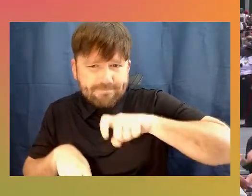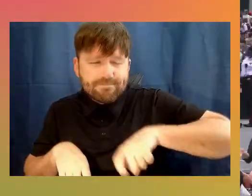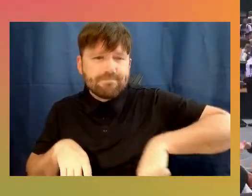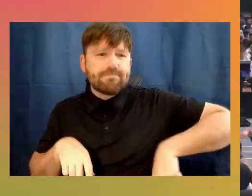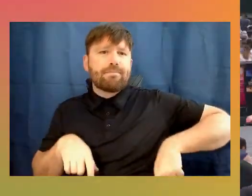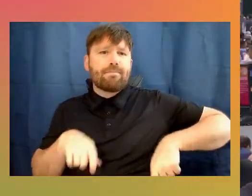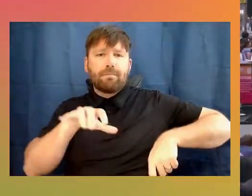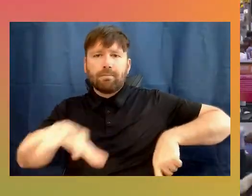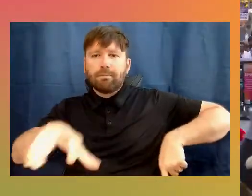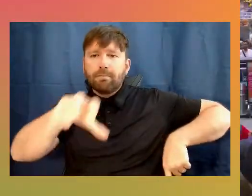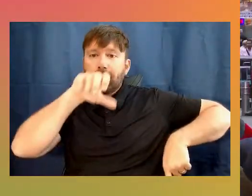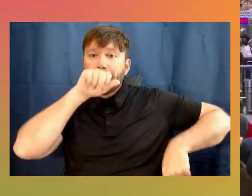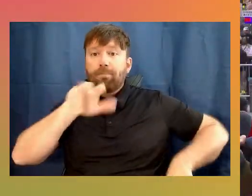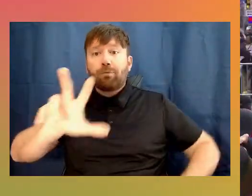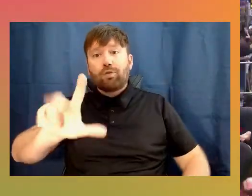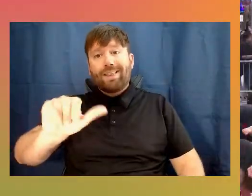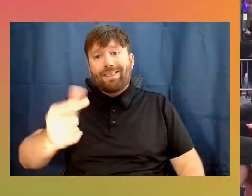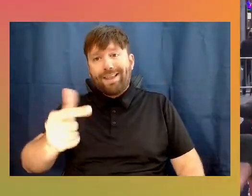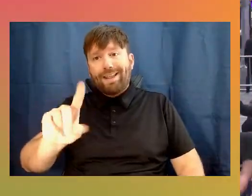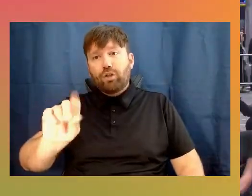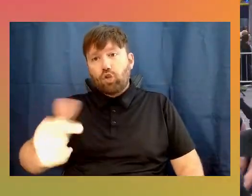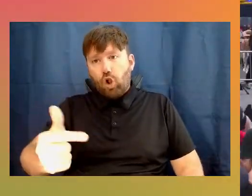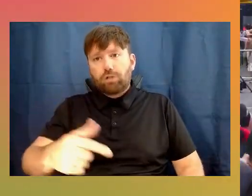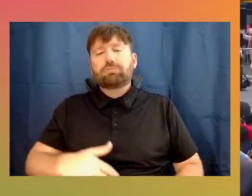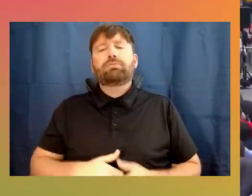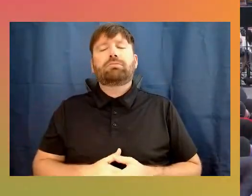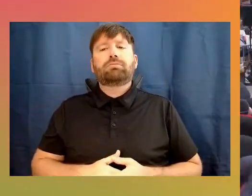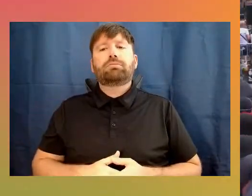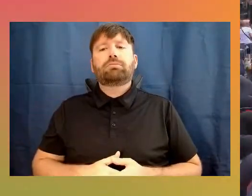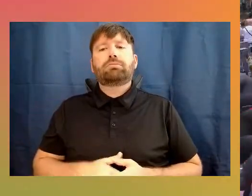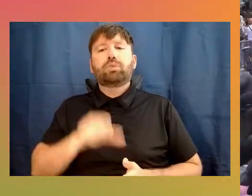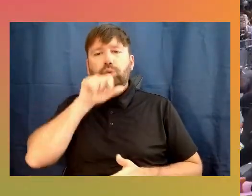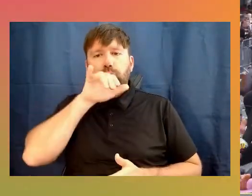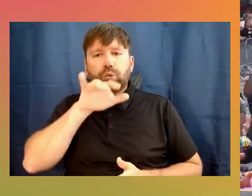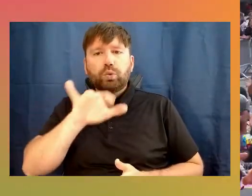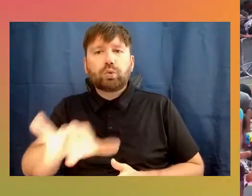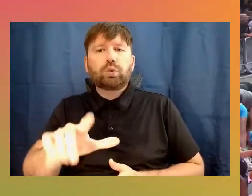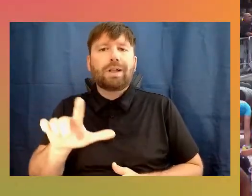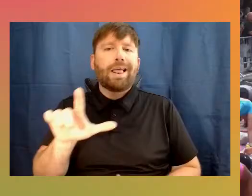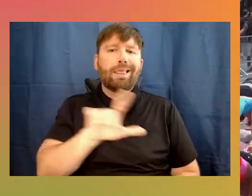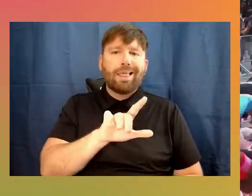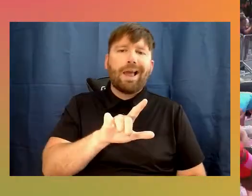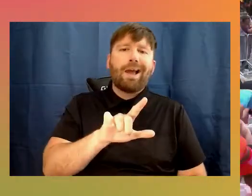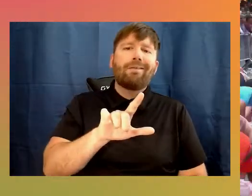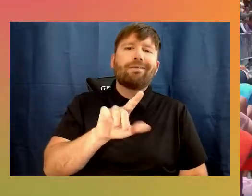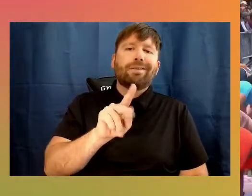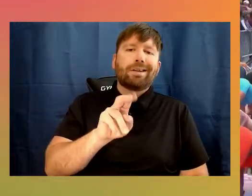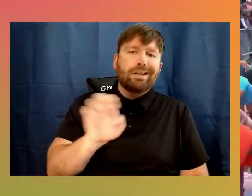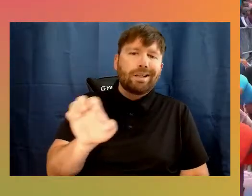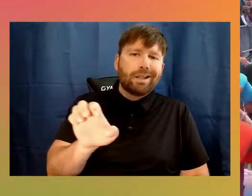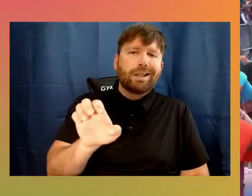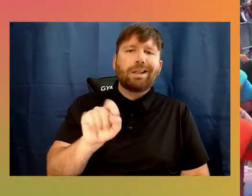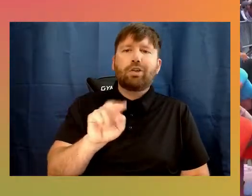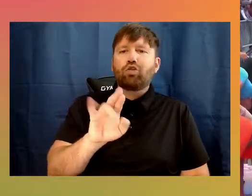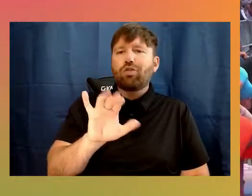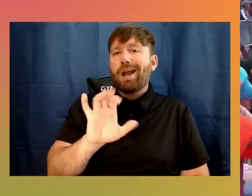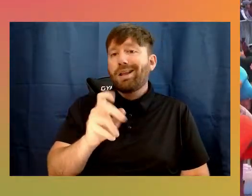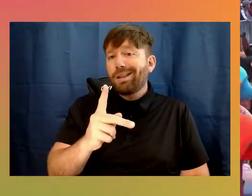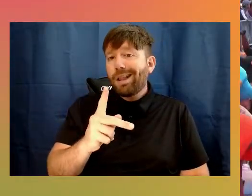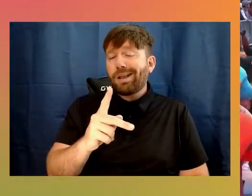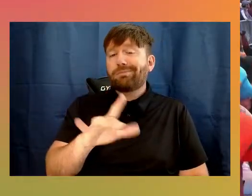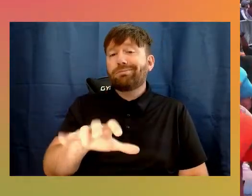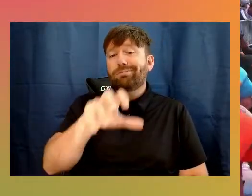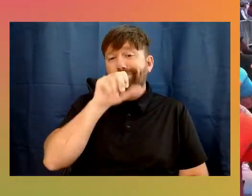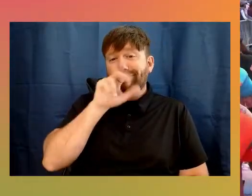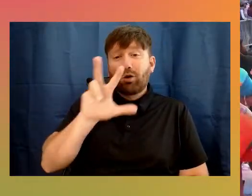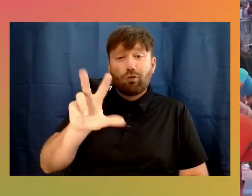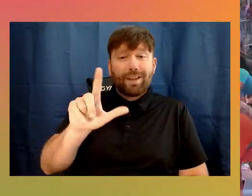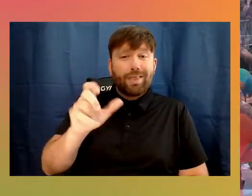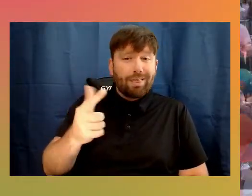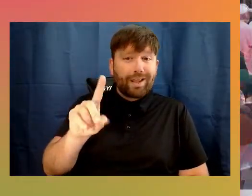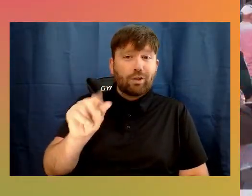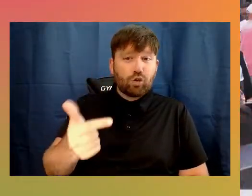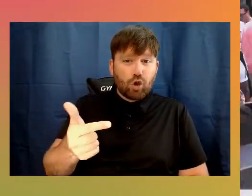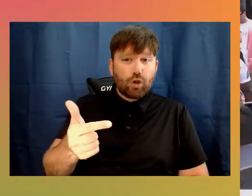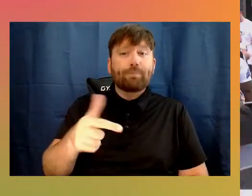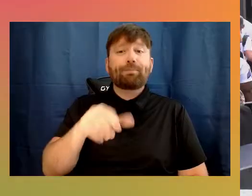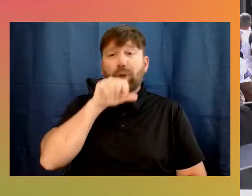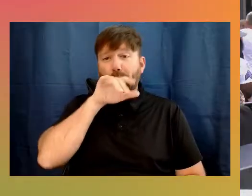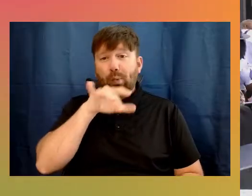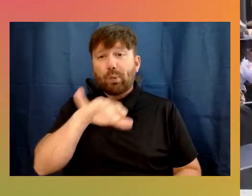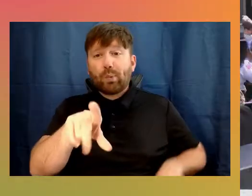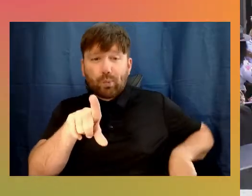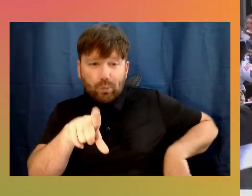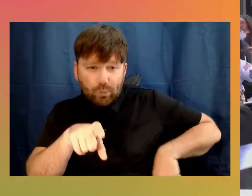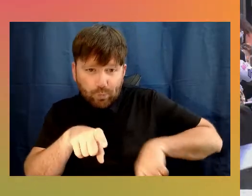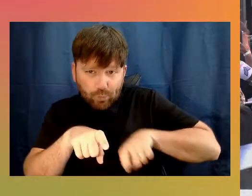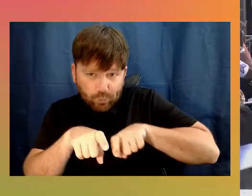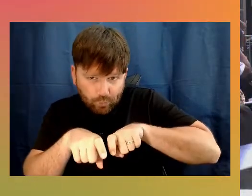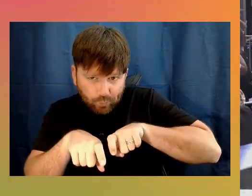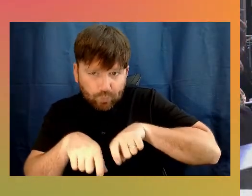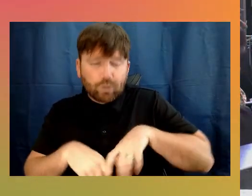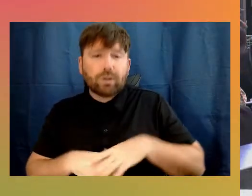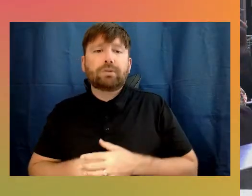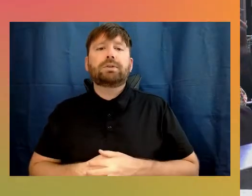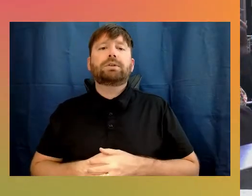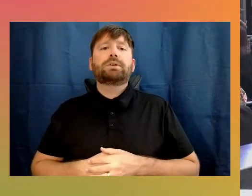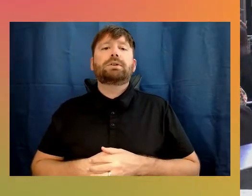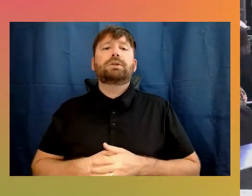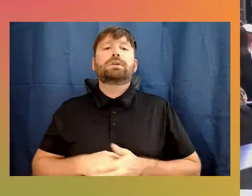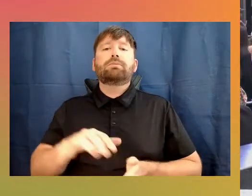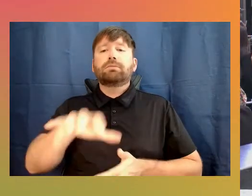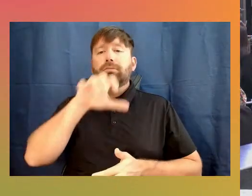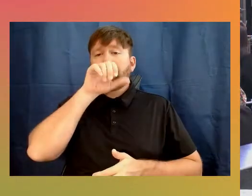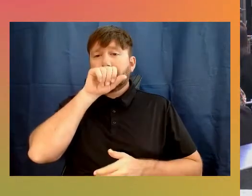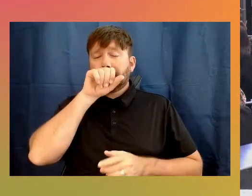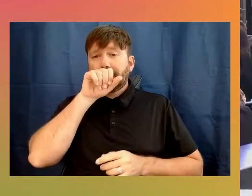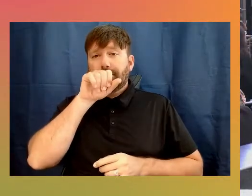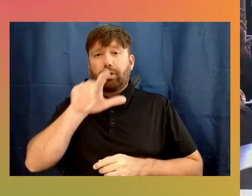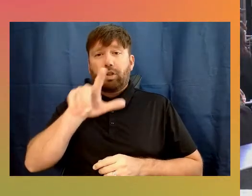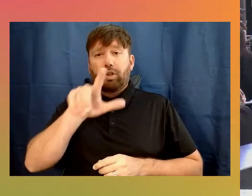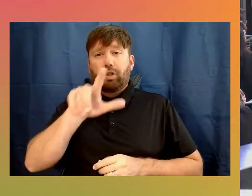NO JUDGMENT.